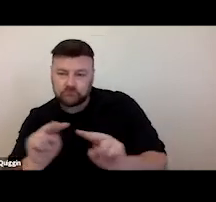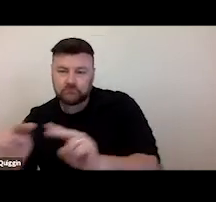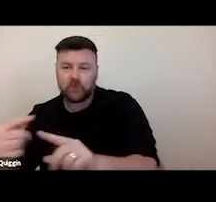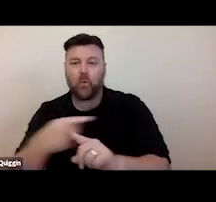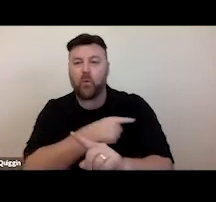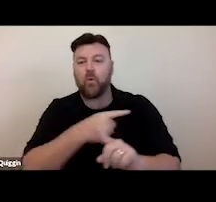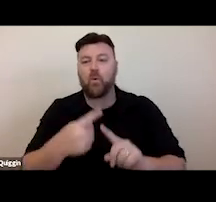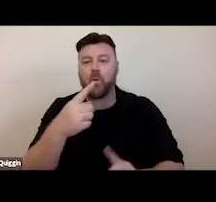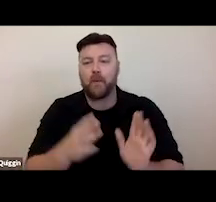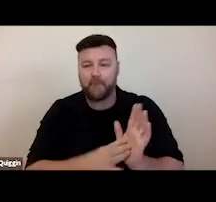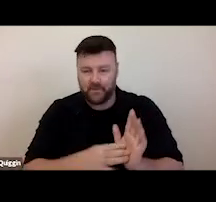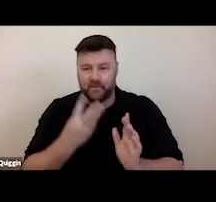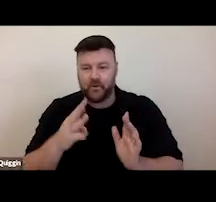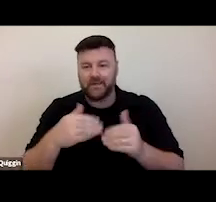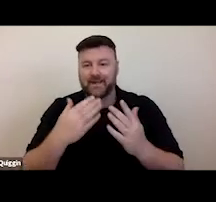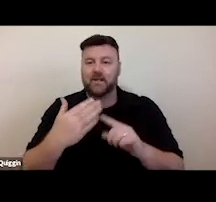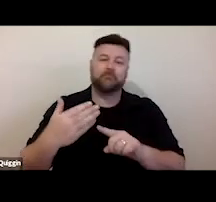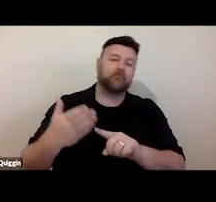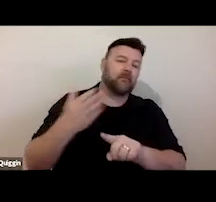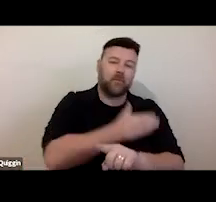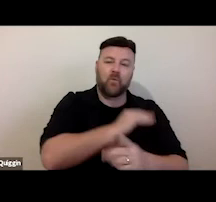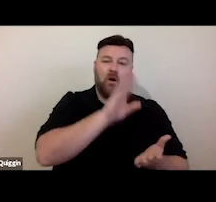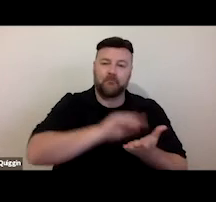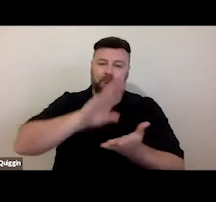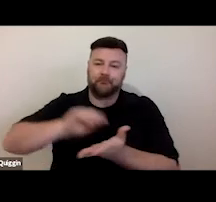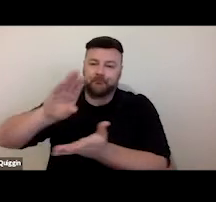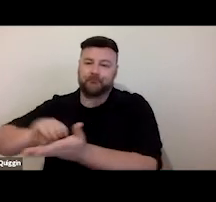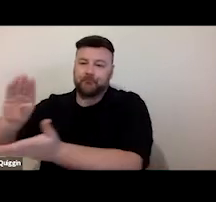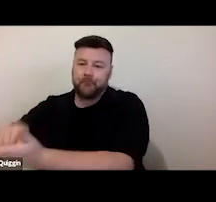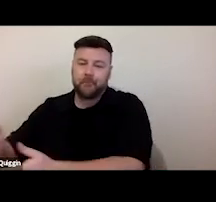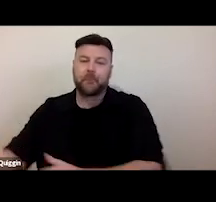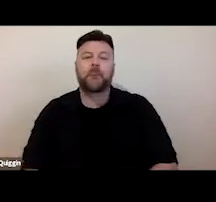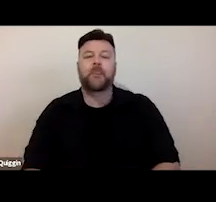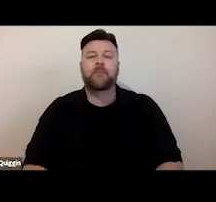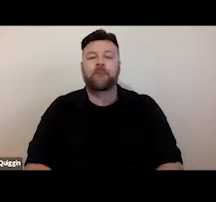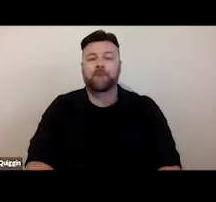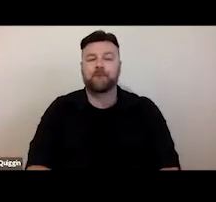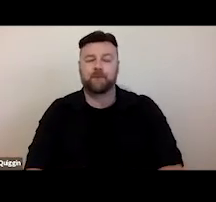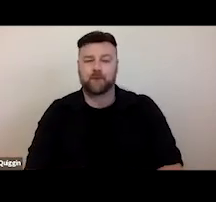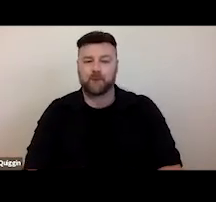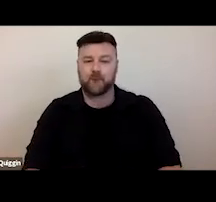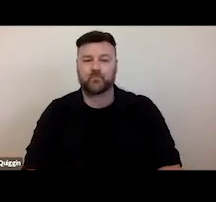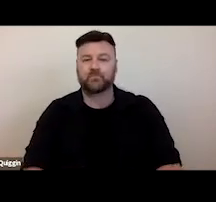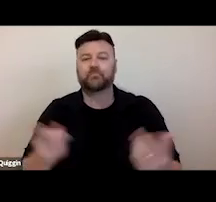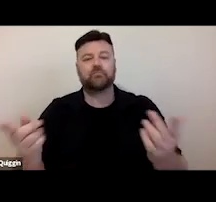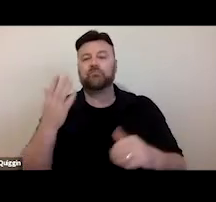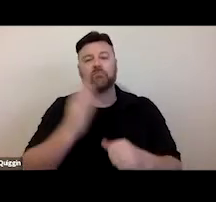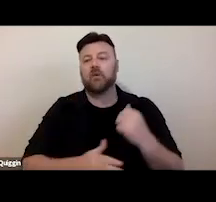So we start 30 days before the launch of a TV show, at the 30th, then we build up. You don't ever want to belly-up to an